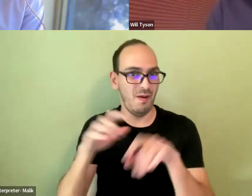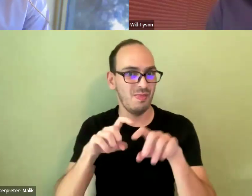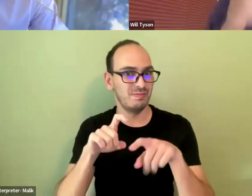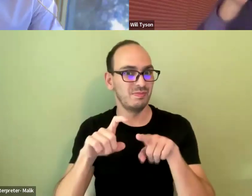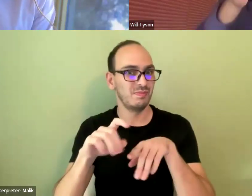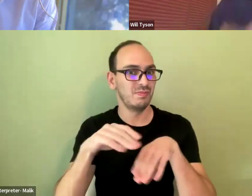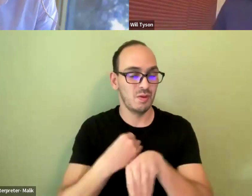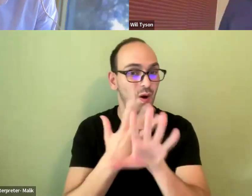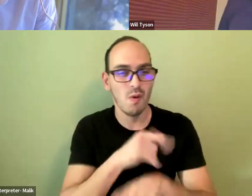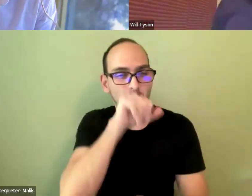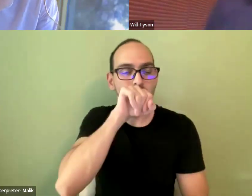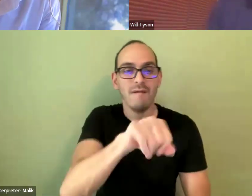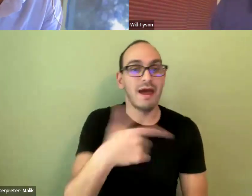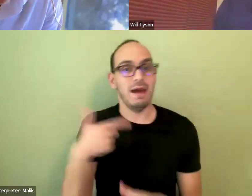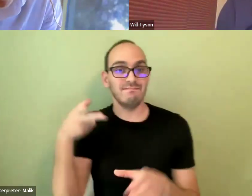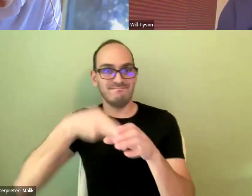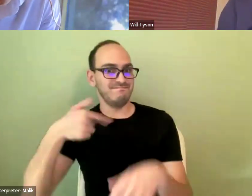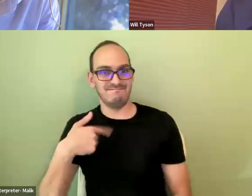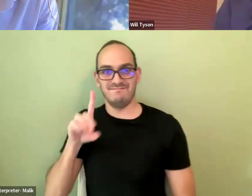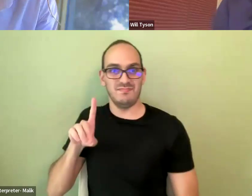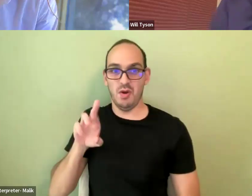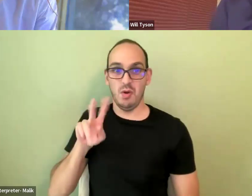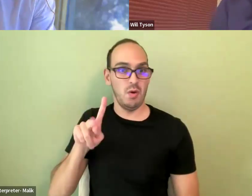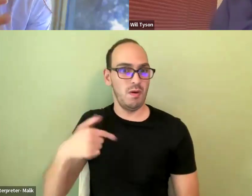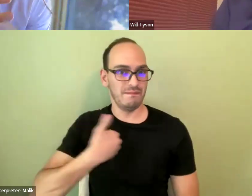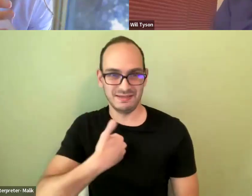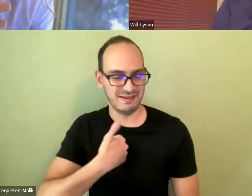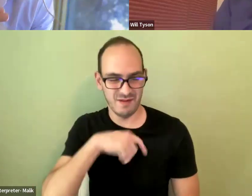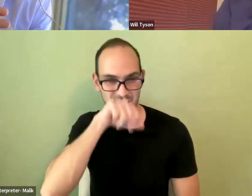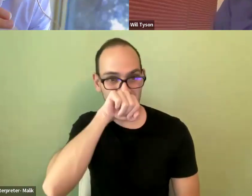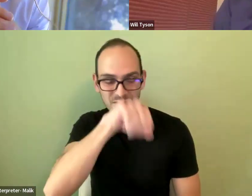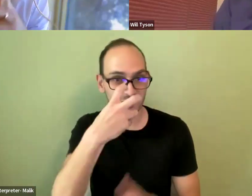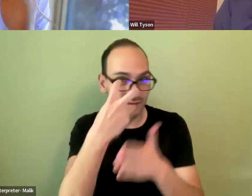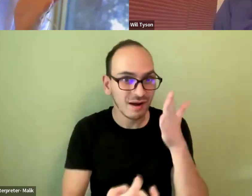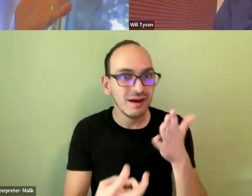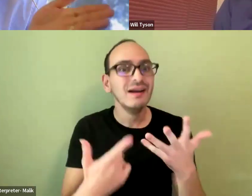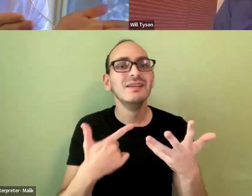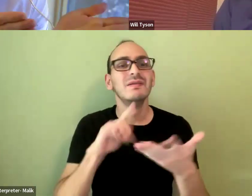I do too. It actually turned into kind of a standalone